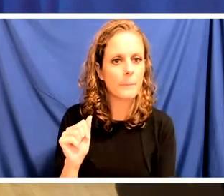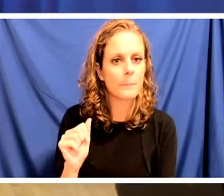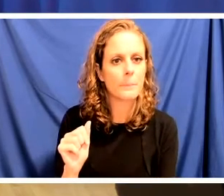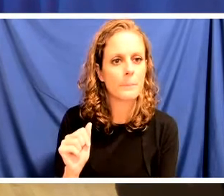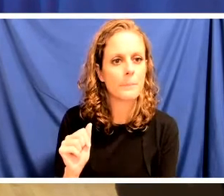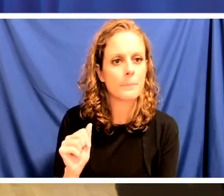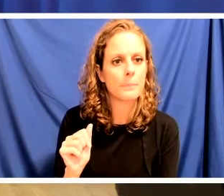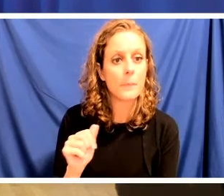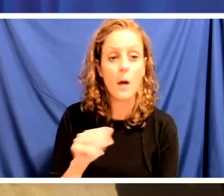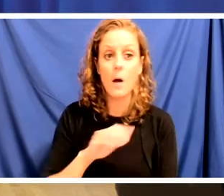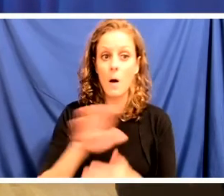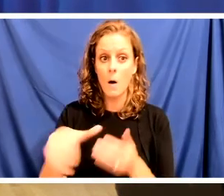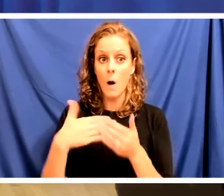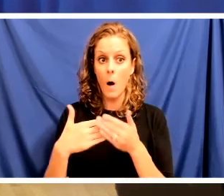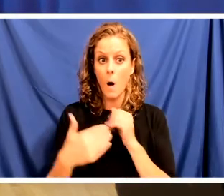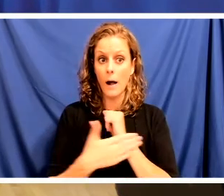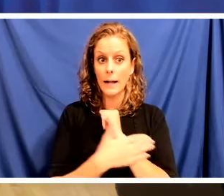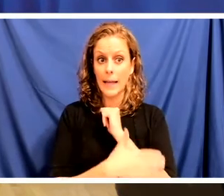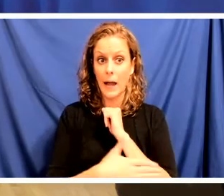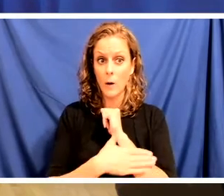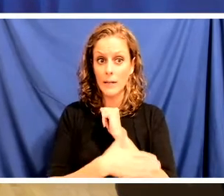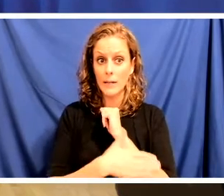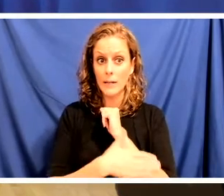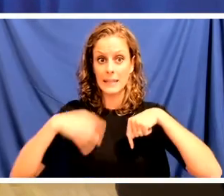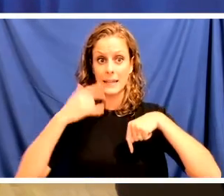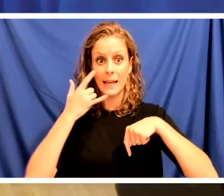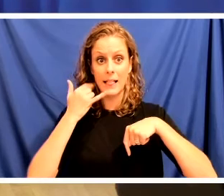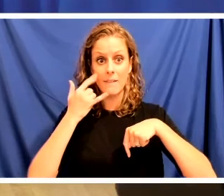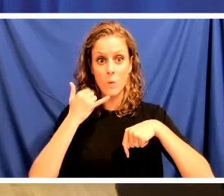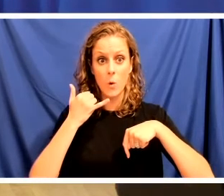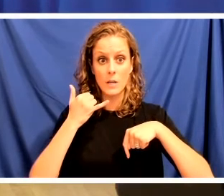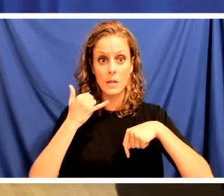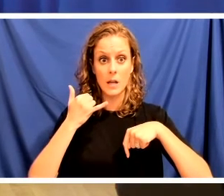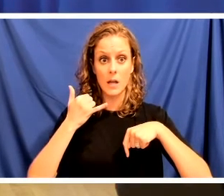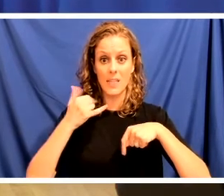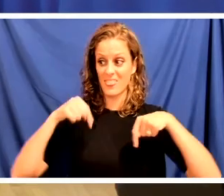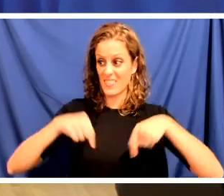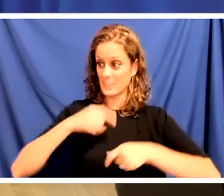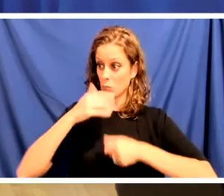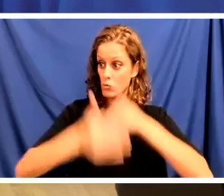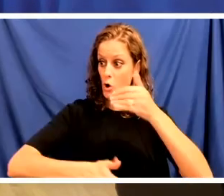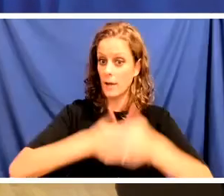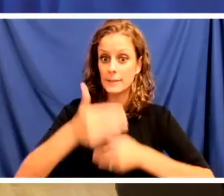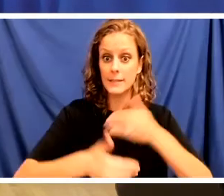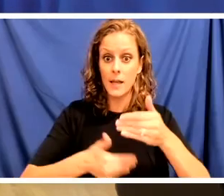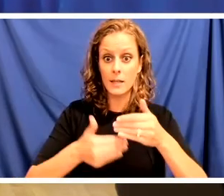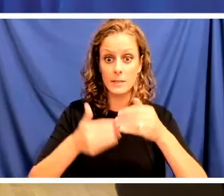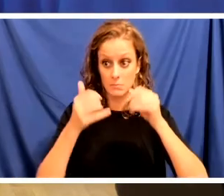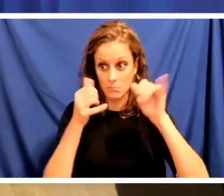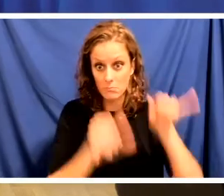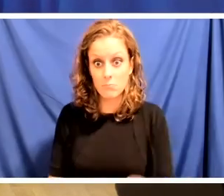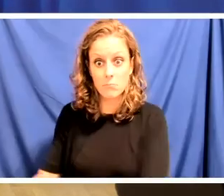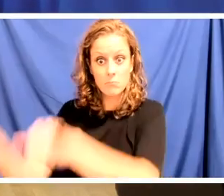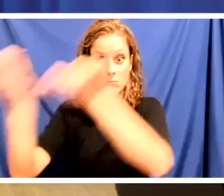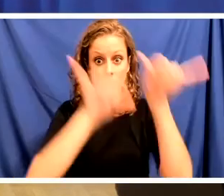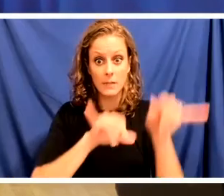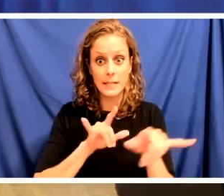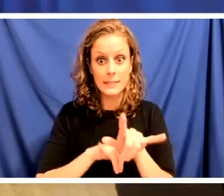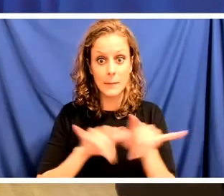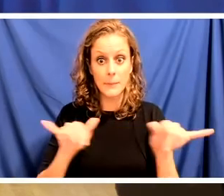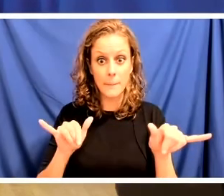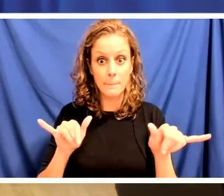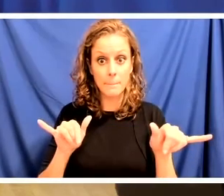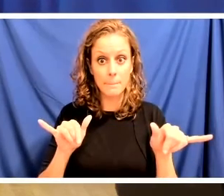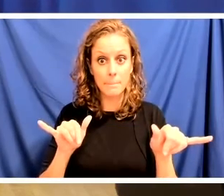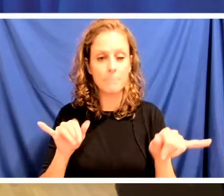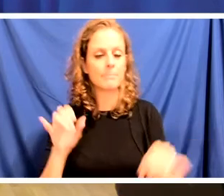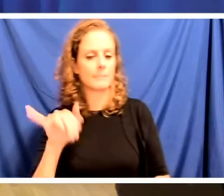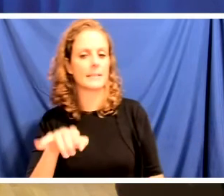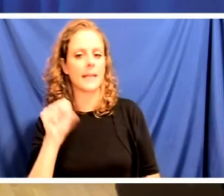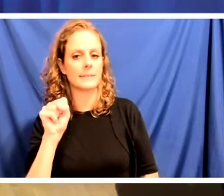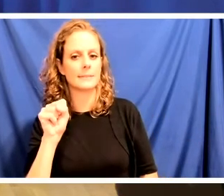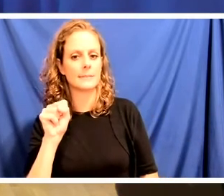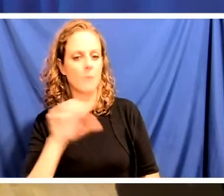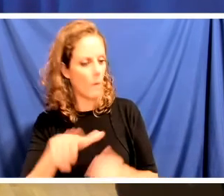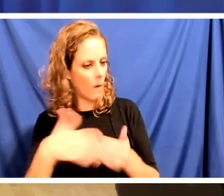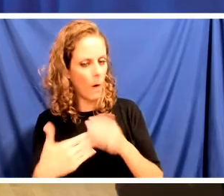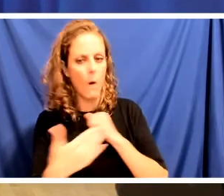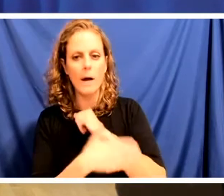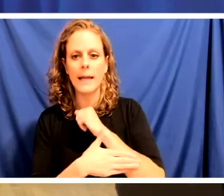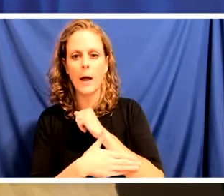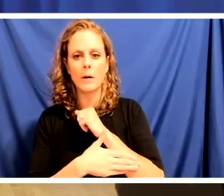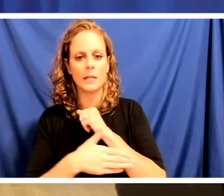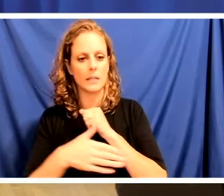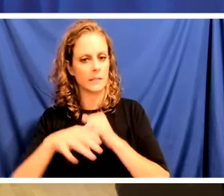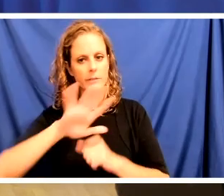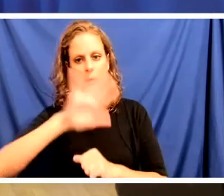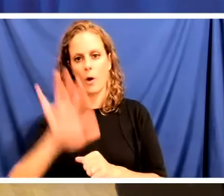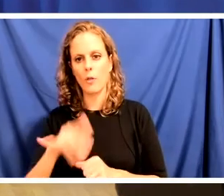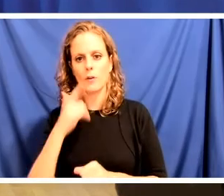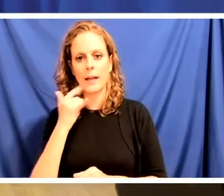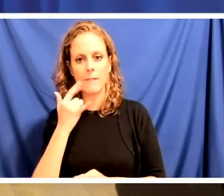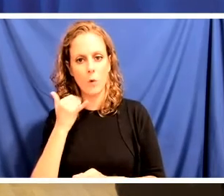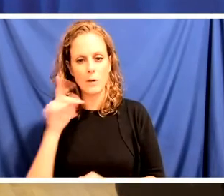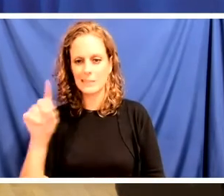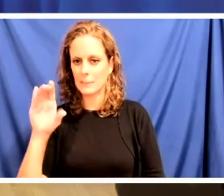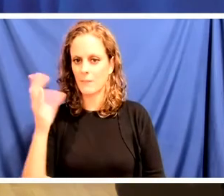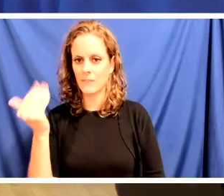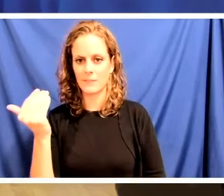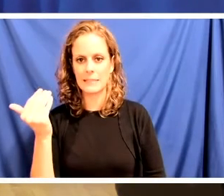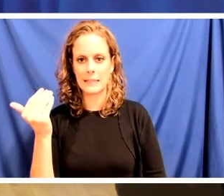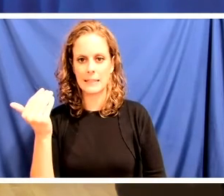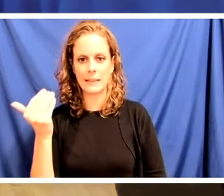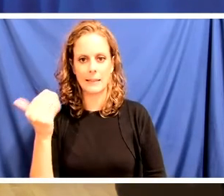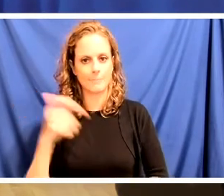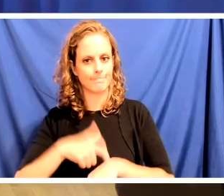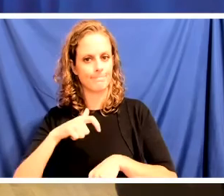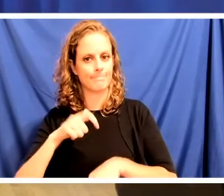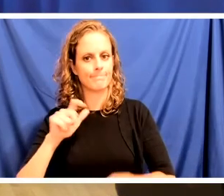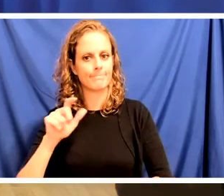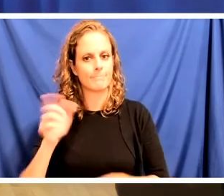Are all counties in California undergoing this process at the same time, yes, and all counties in California, have the same December 15 deadline for getting it done and the reason for that is because.